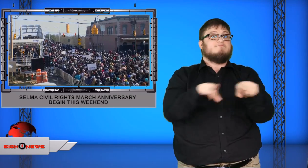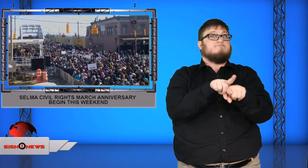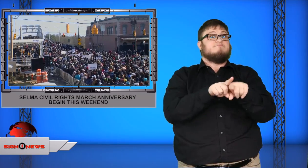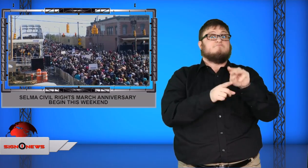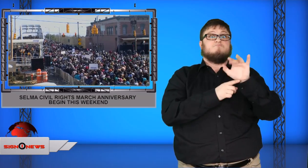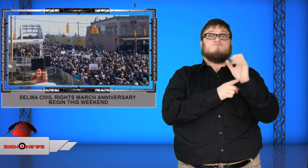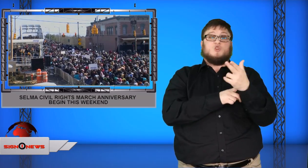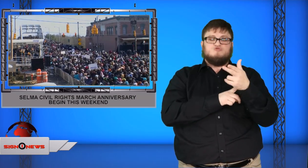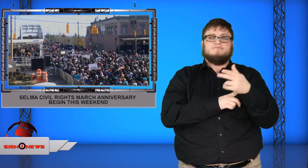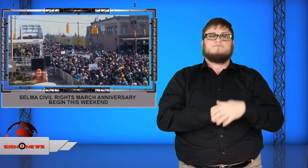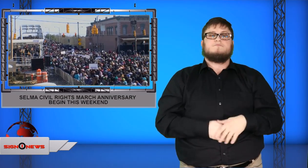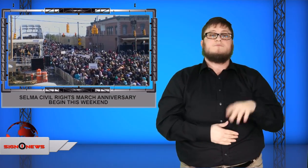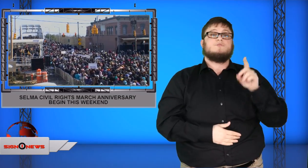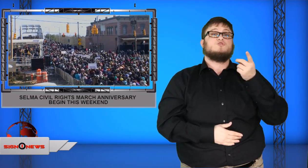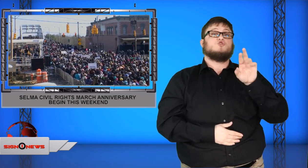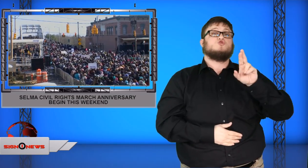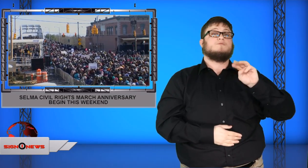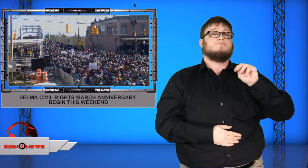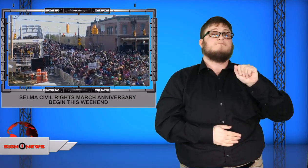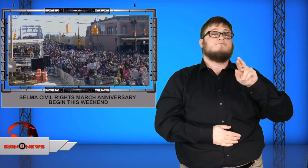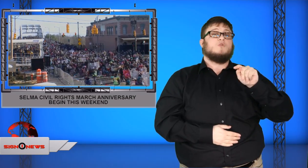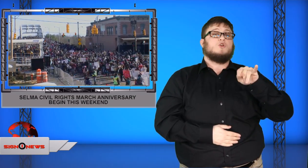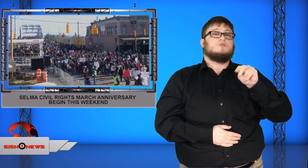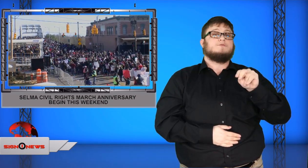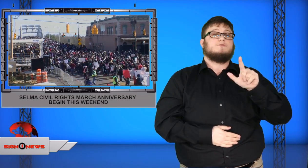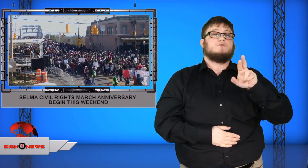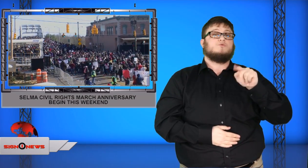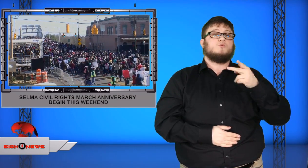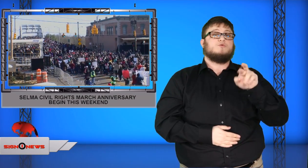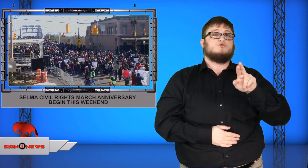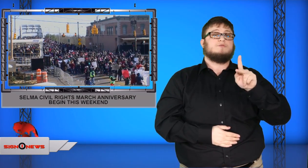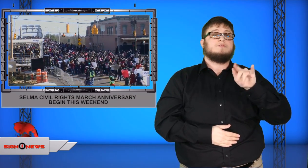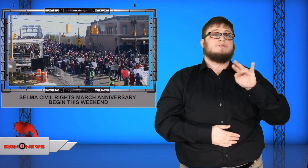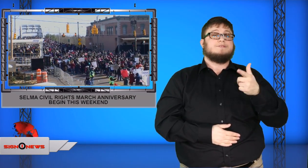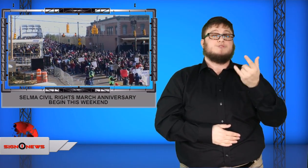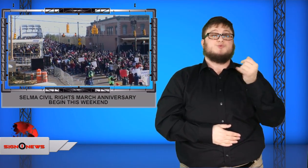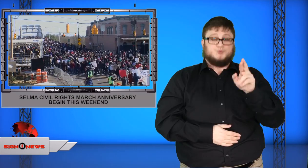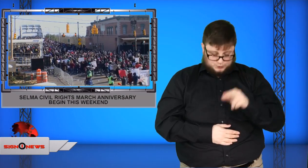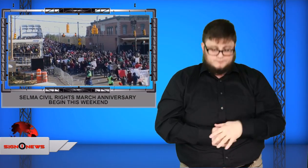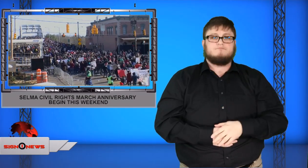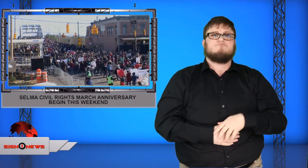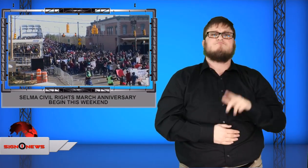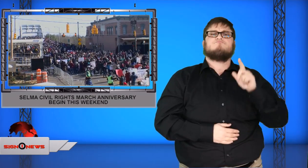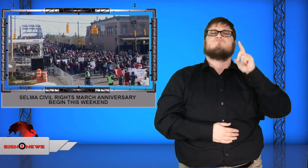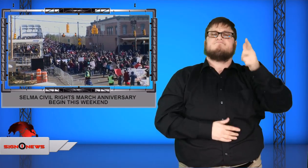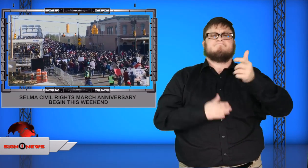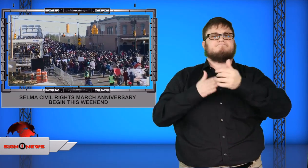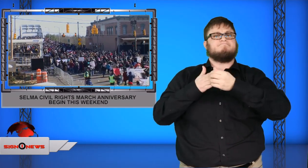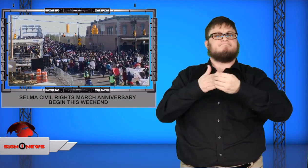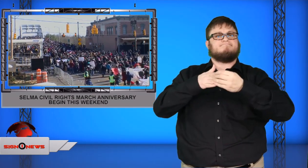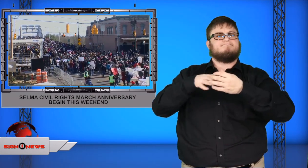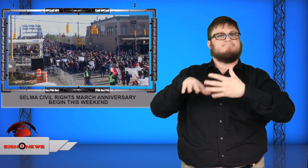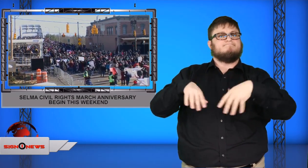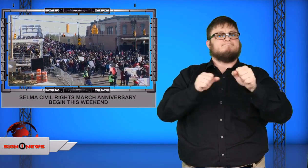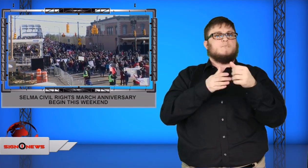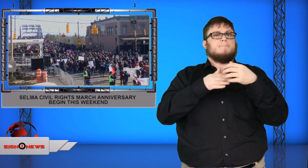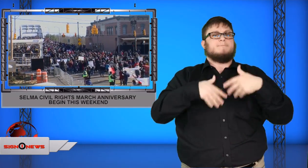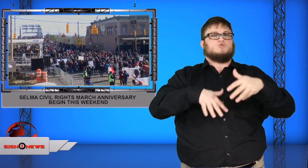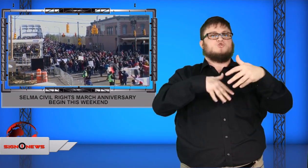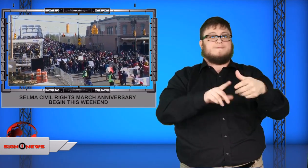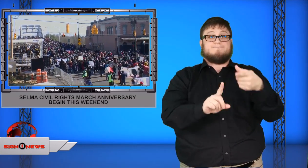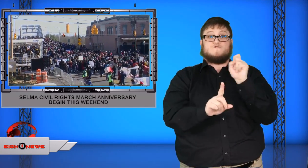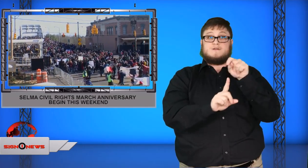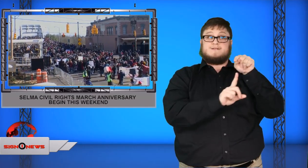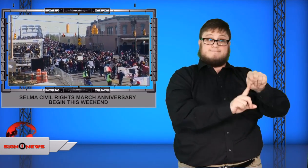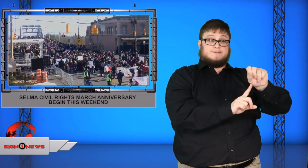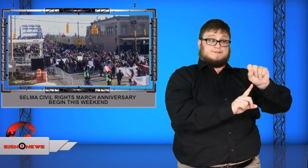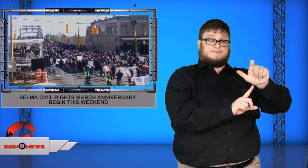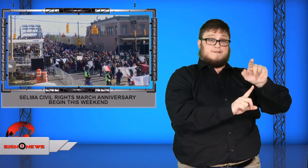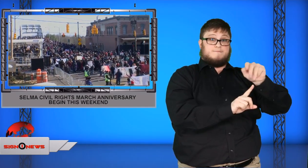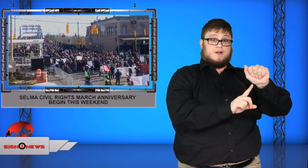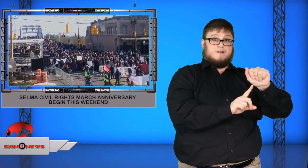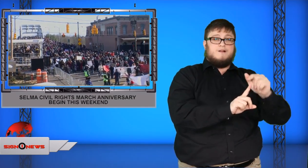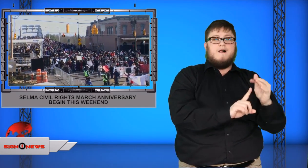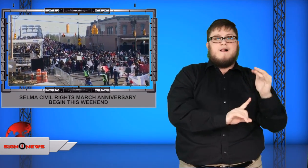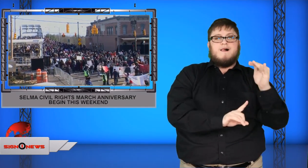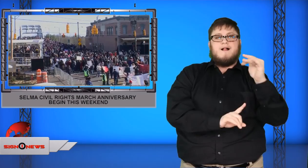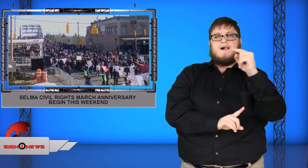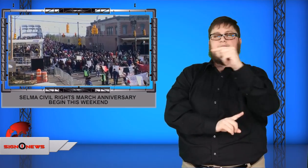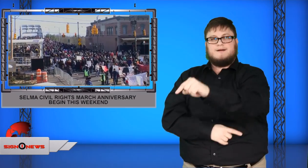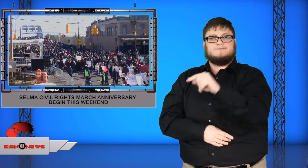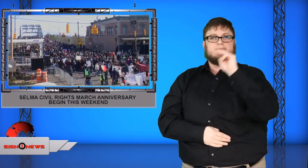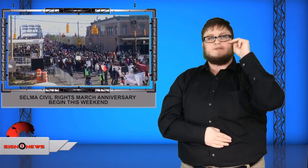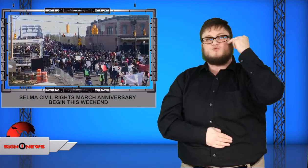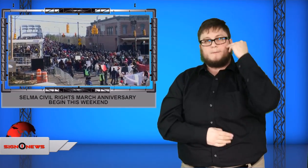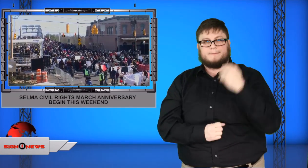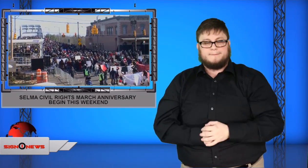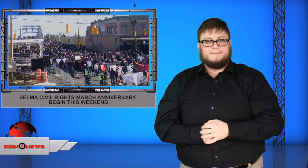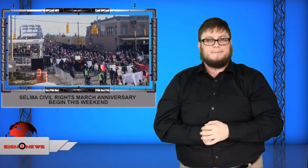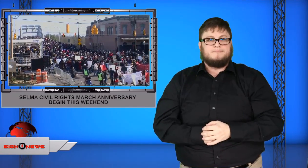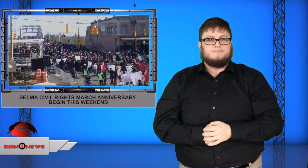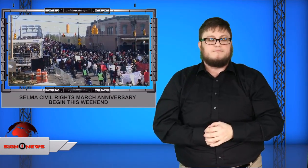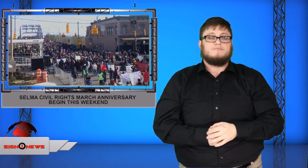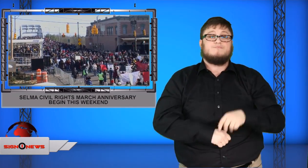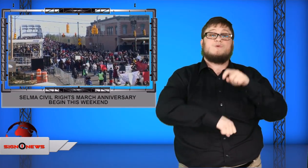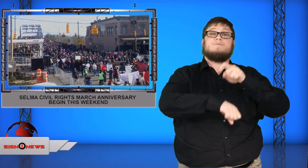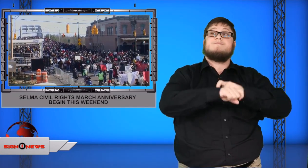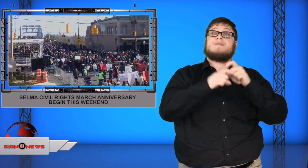A subsequent march which went from Selma to Montgomery was headed by Dr. Martin Luther King Jr.